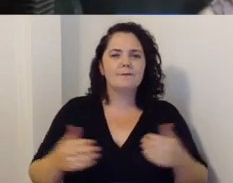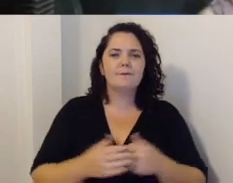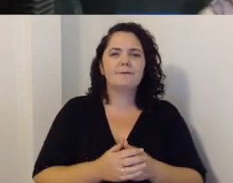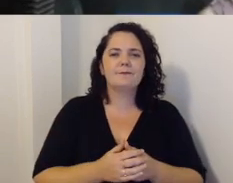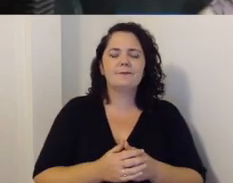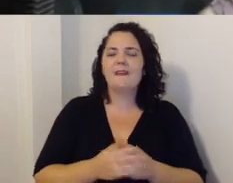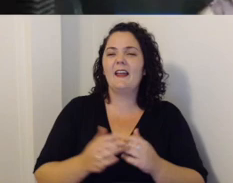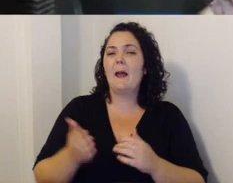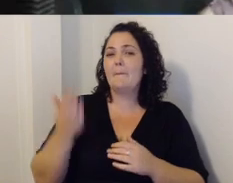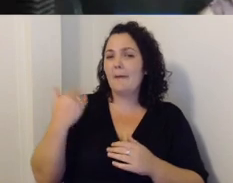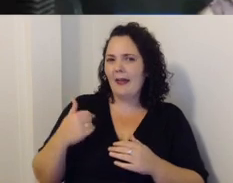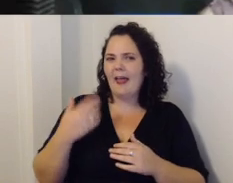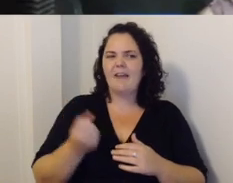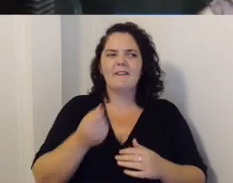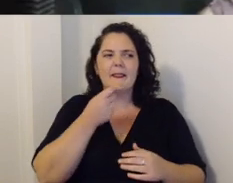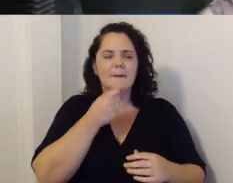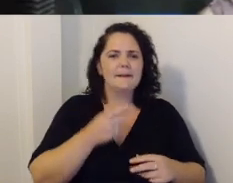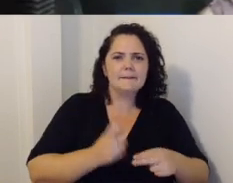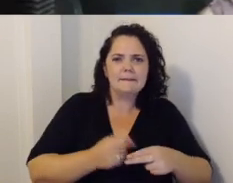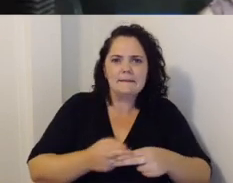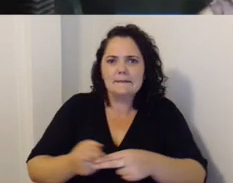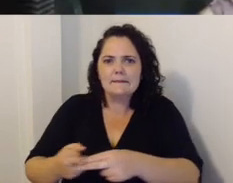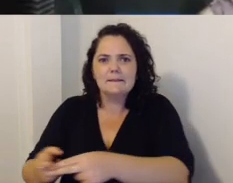workshops you've had a chance to stretch out a little bit more and spend a little bit more time